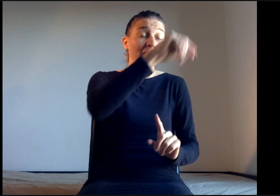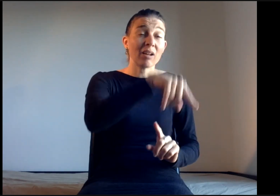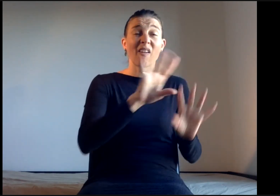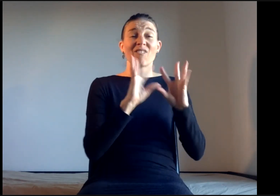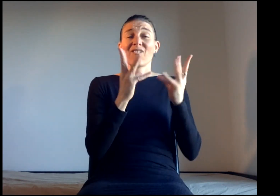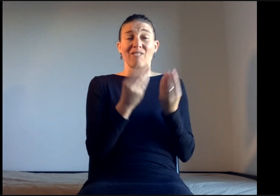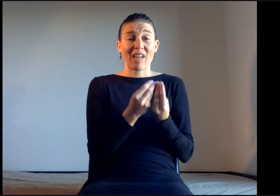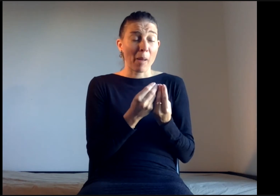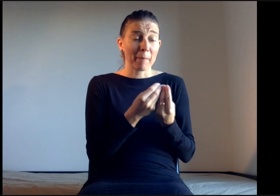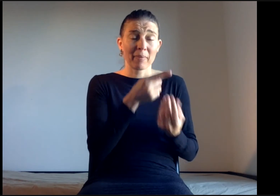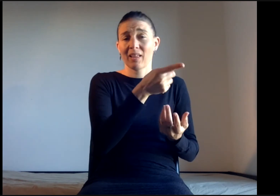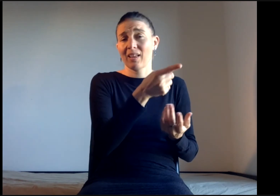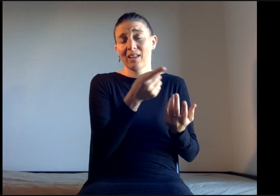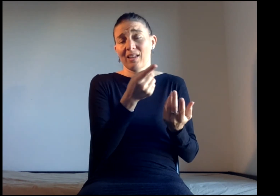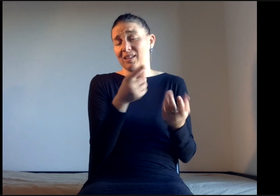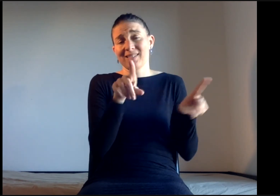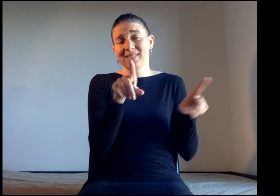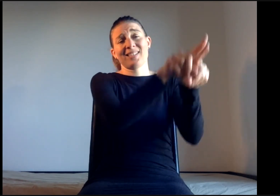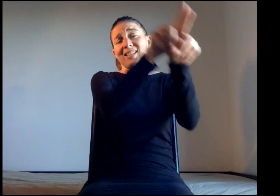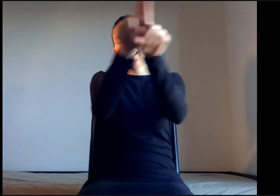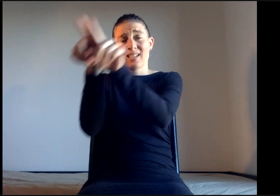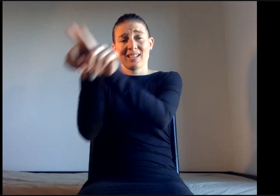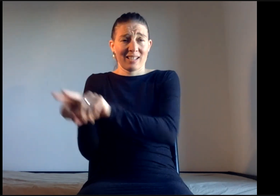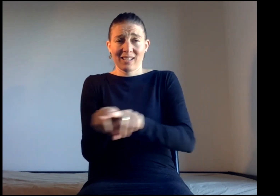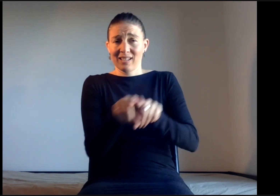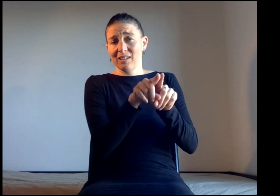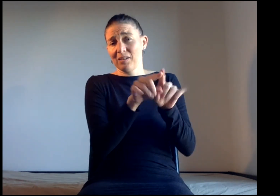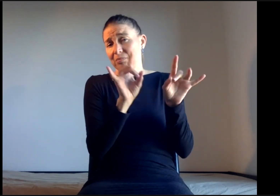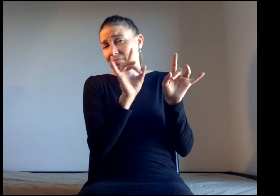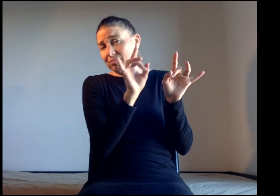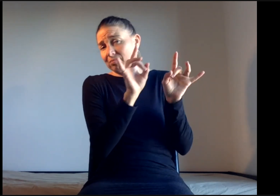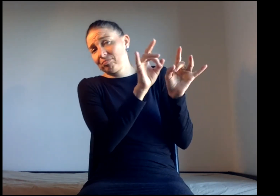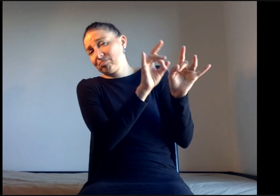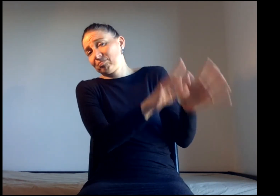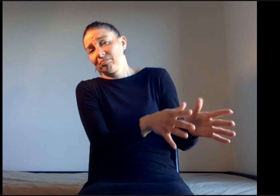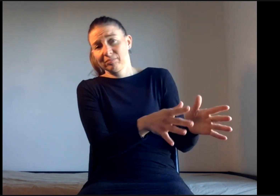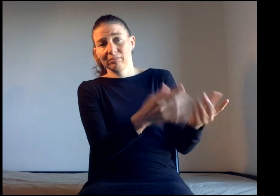These are, let's say, things that have been here forever,